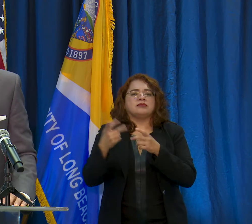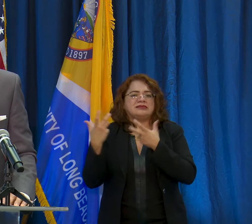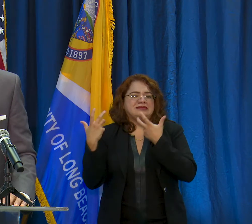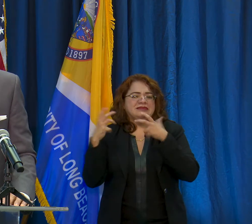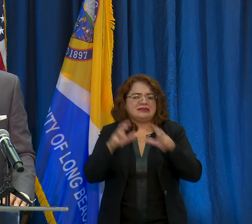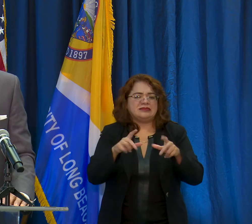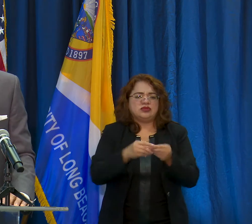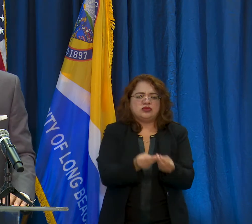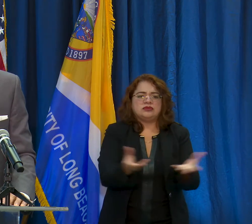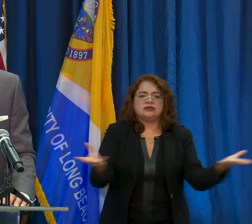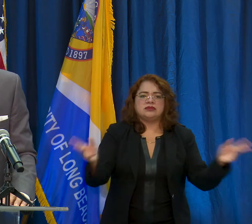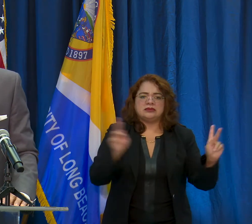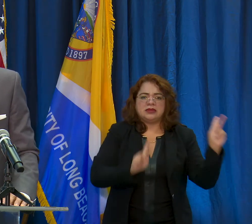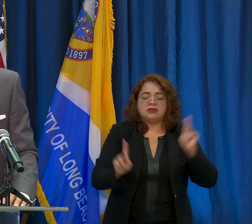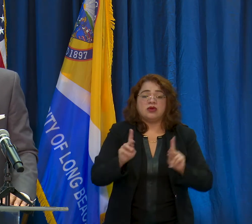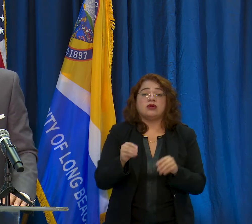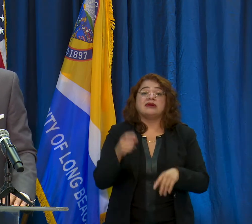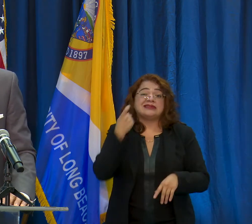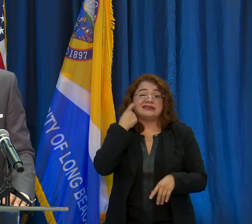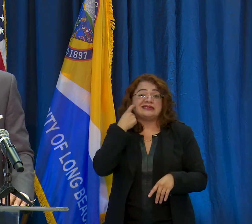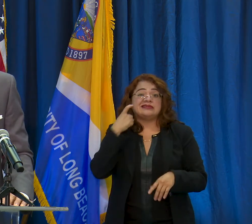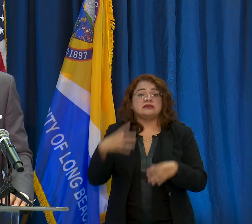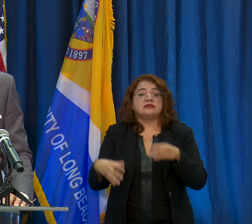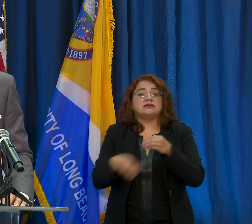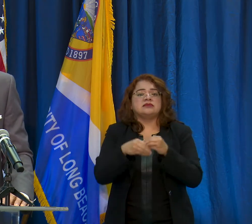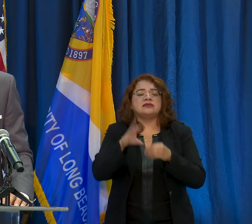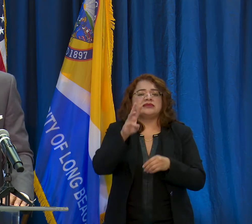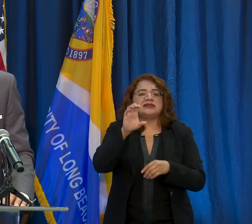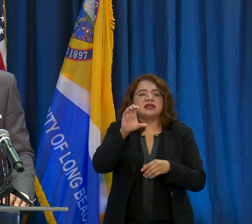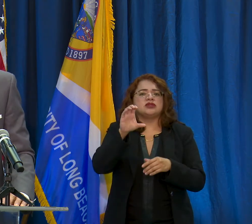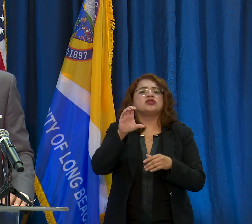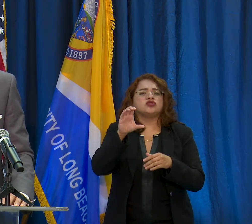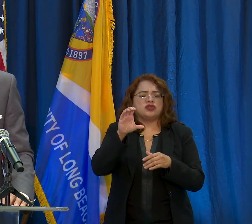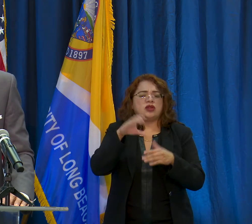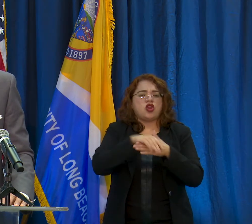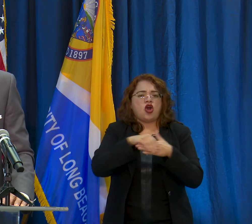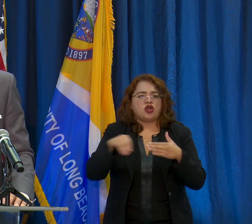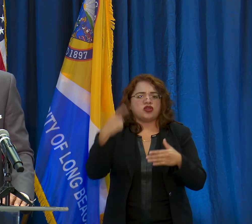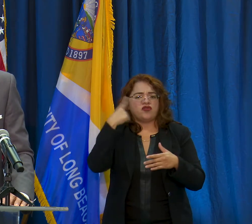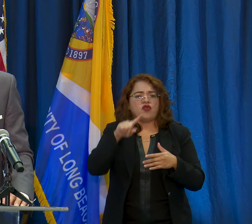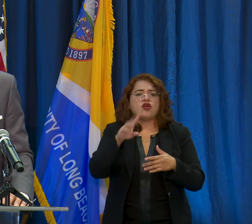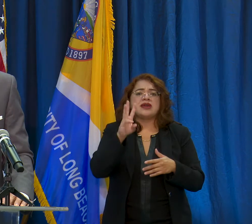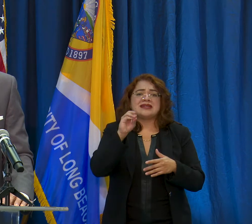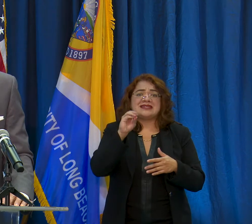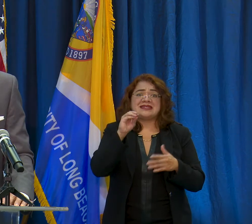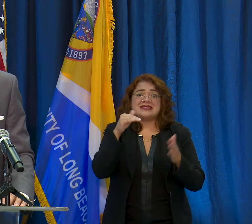additional income to over 60,000 Long Beach residents has ended.